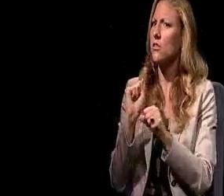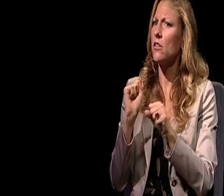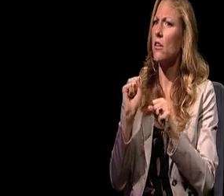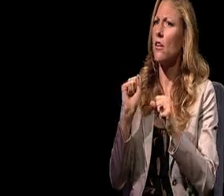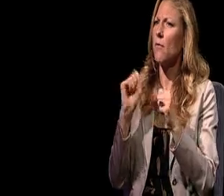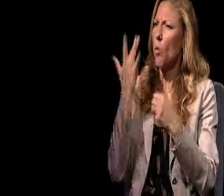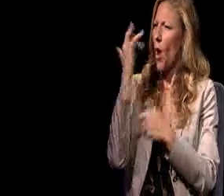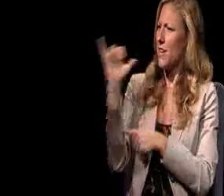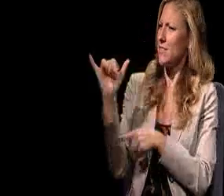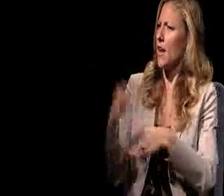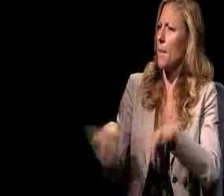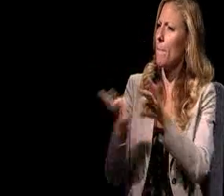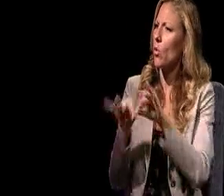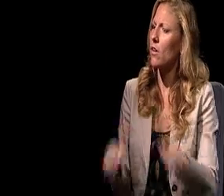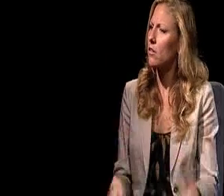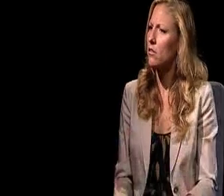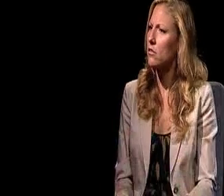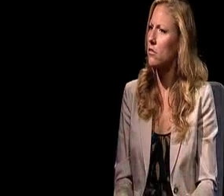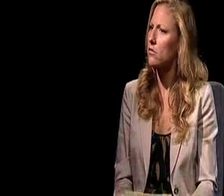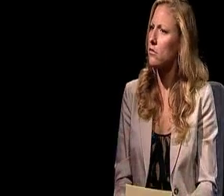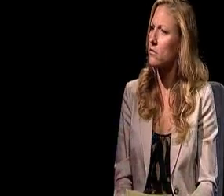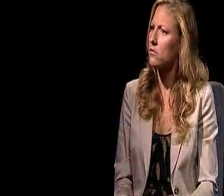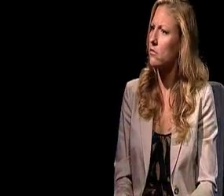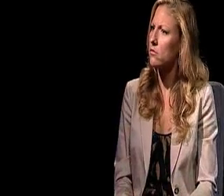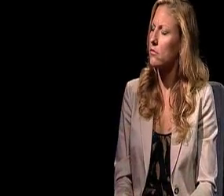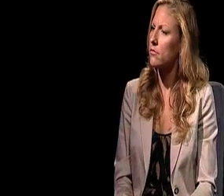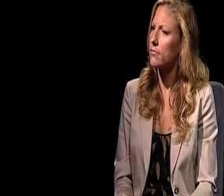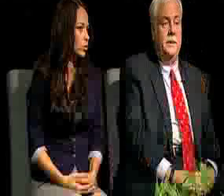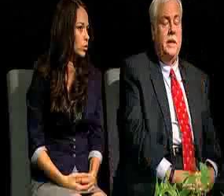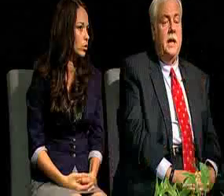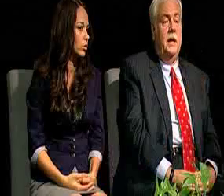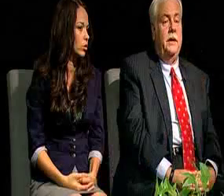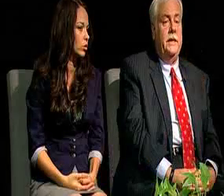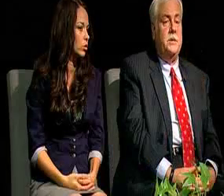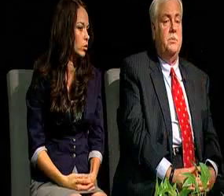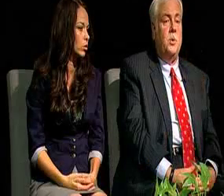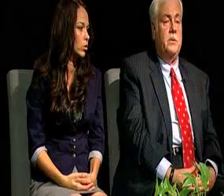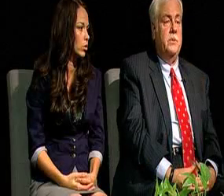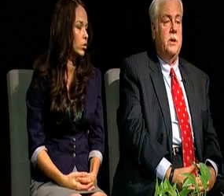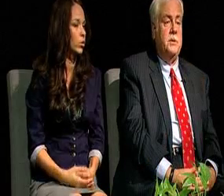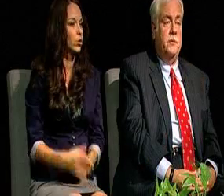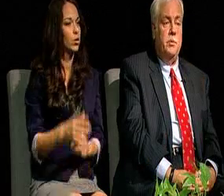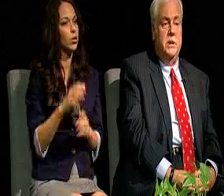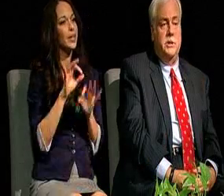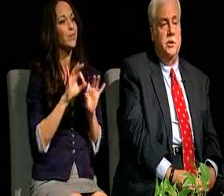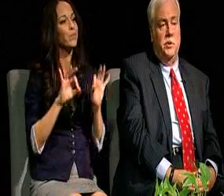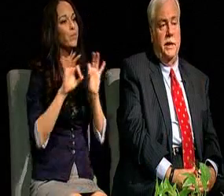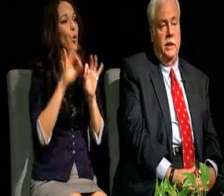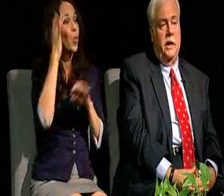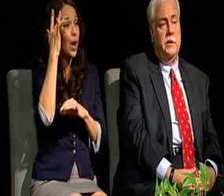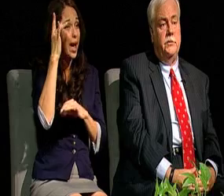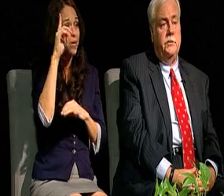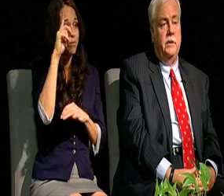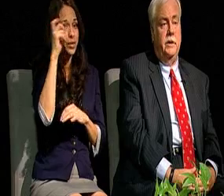how the government works, but why is that important? It's important because government is in your day-to-day life.